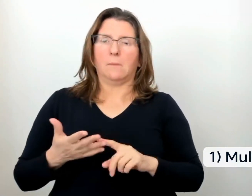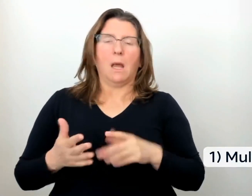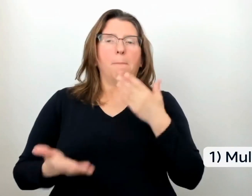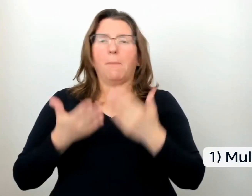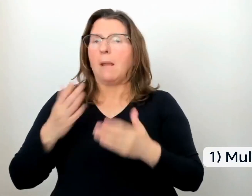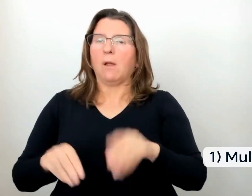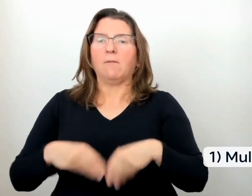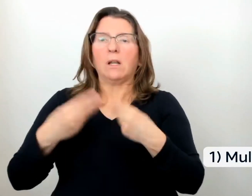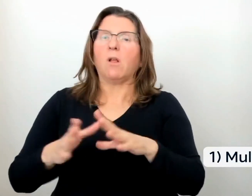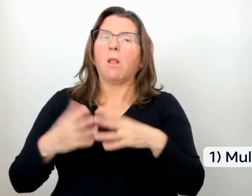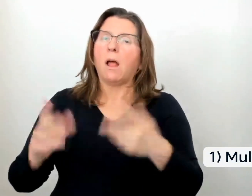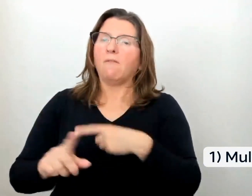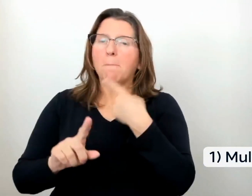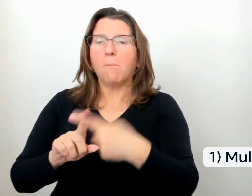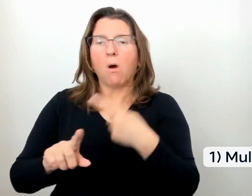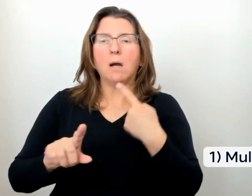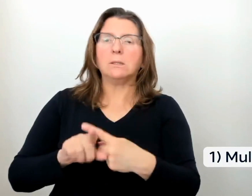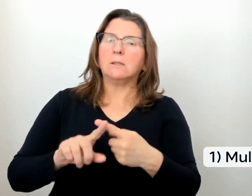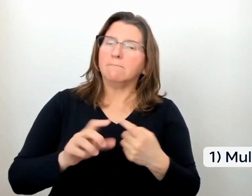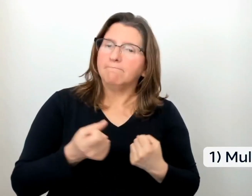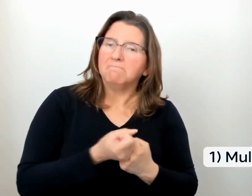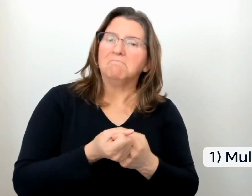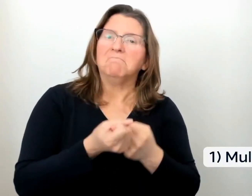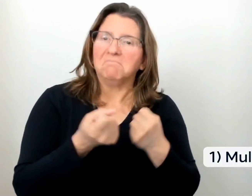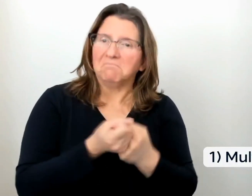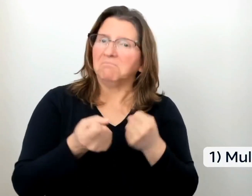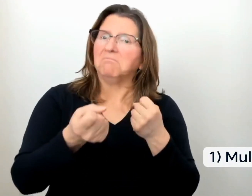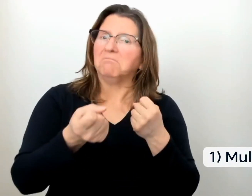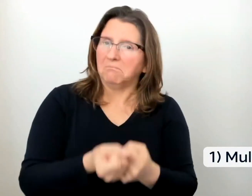Providing positive reinforcement,